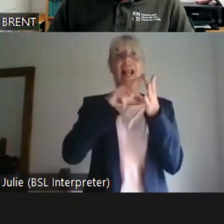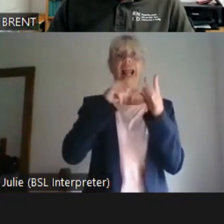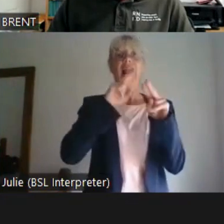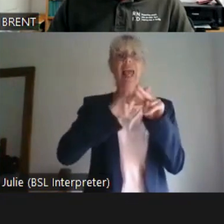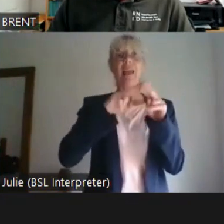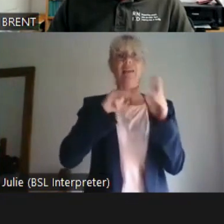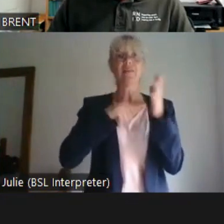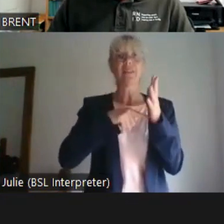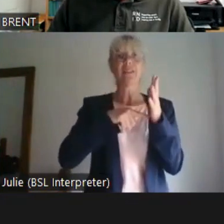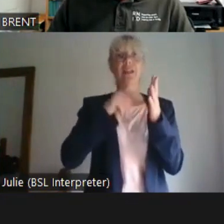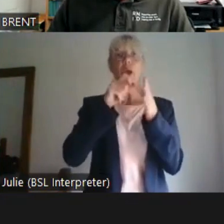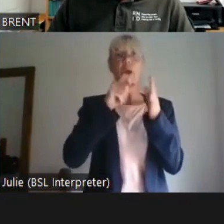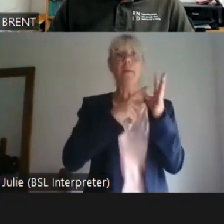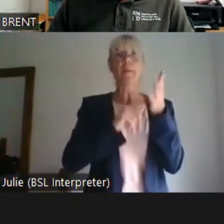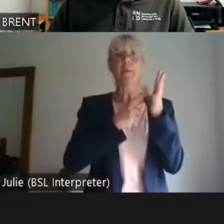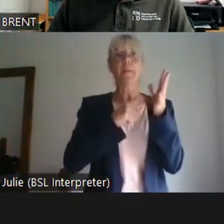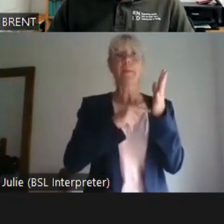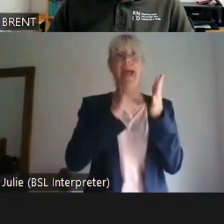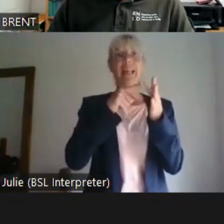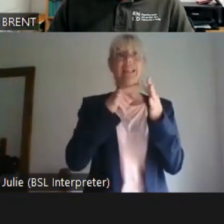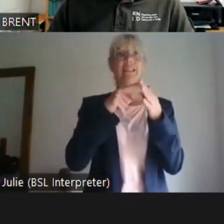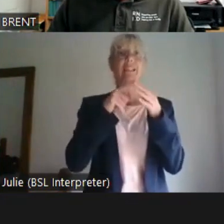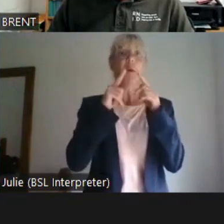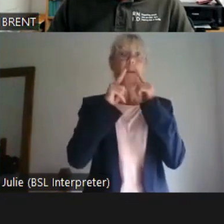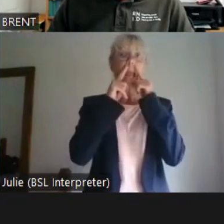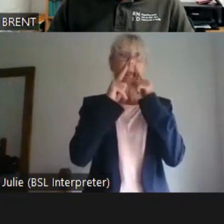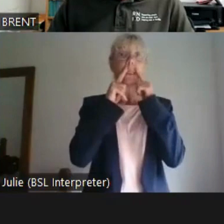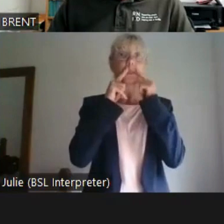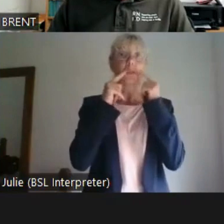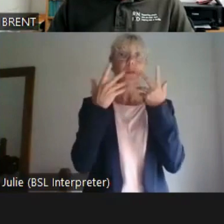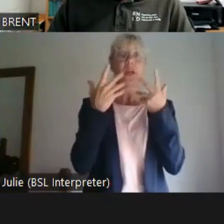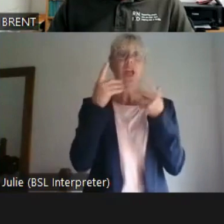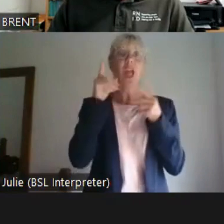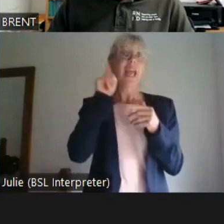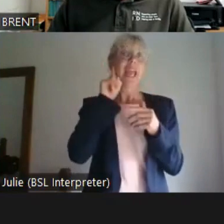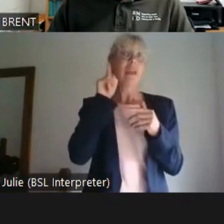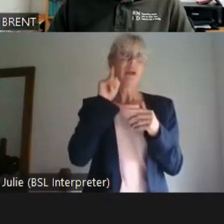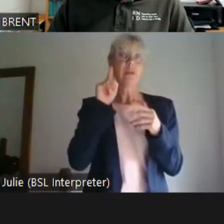um her hearing was within the normal range when she was about 18 months old she was diagnosed